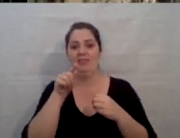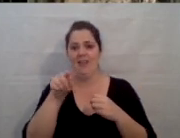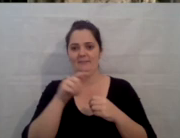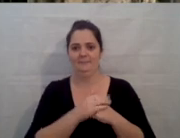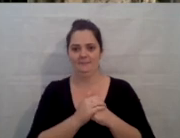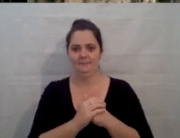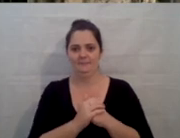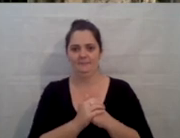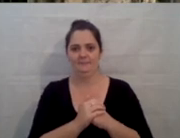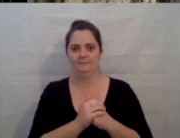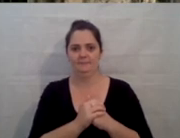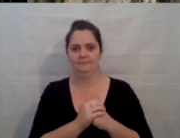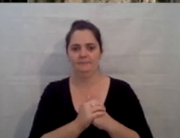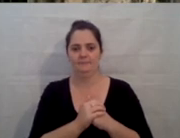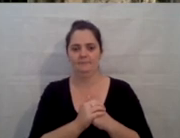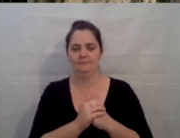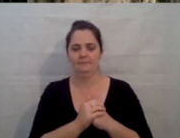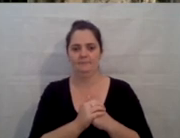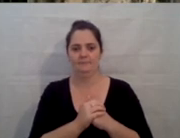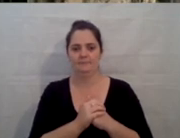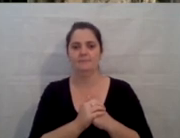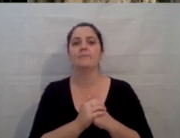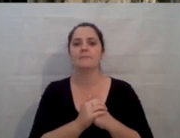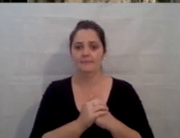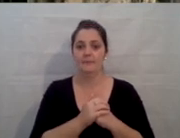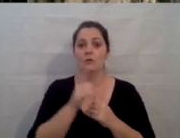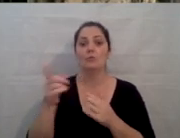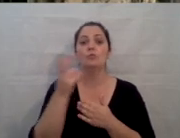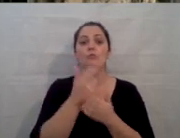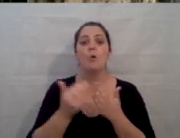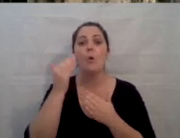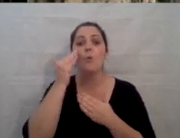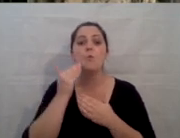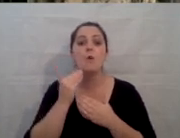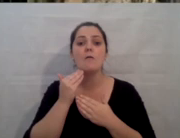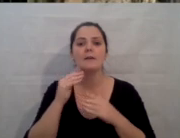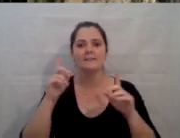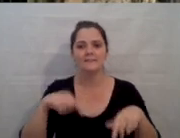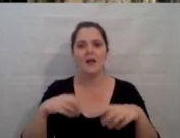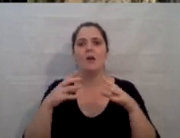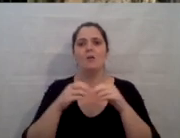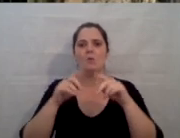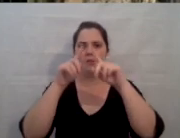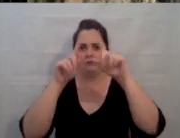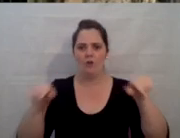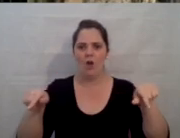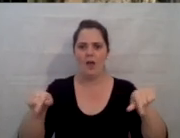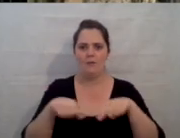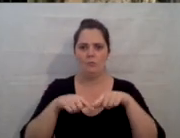For those of you who are drawing Rachel again, start with that triangle – that shows the overall shape of her body in space.